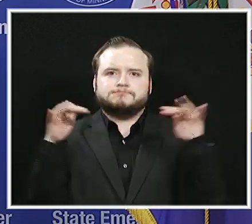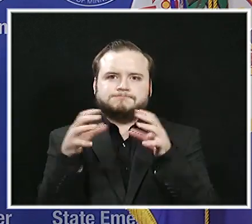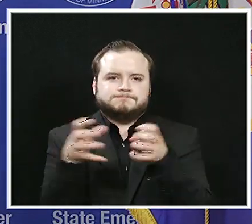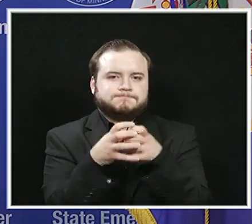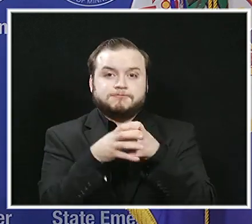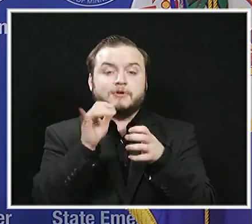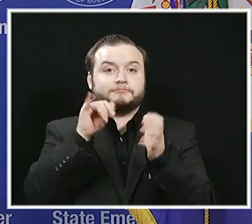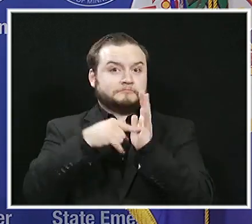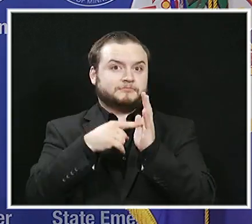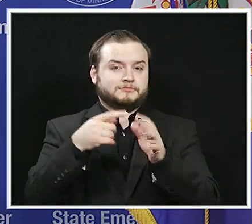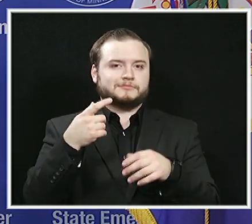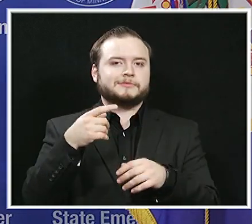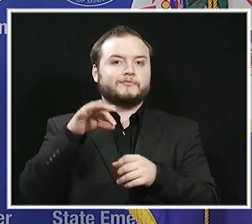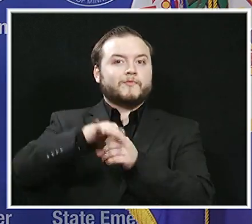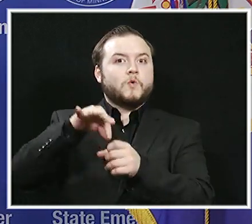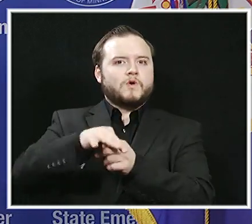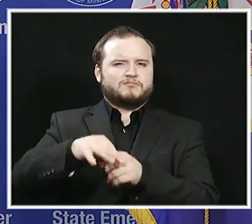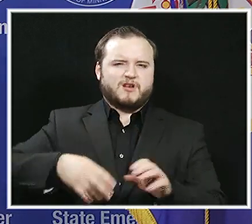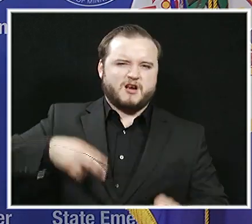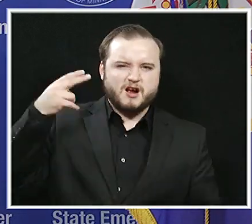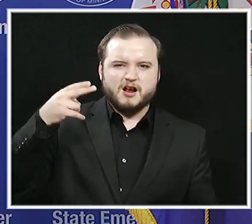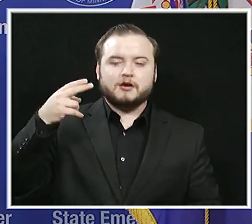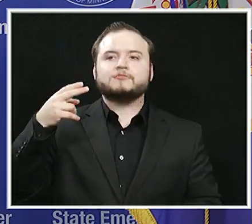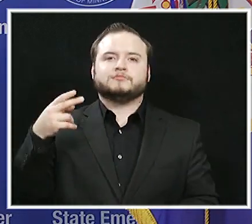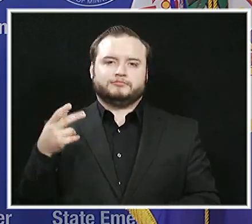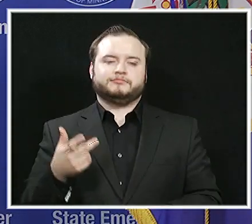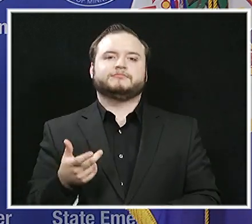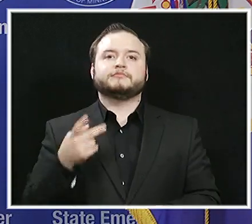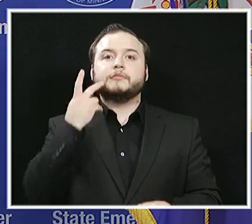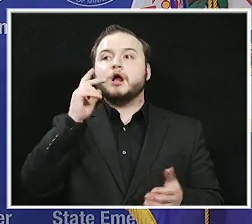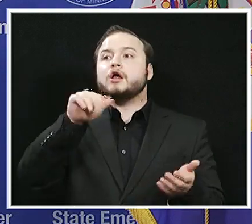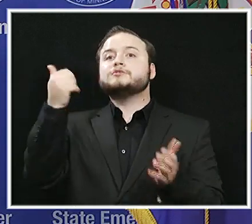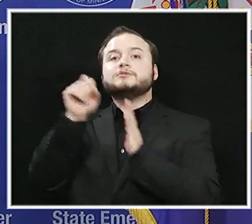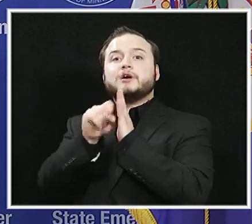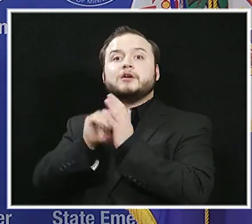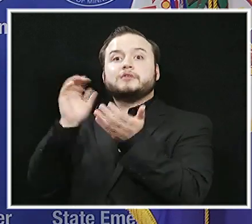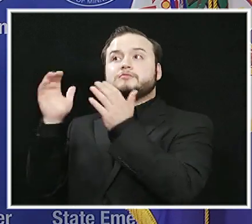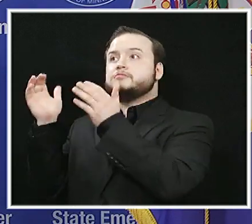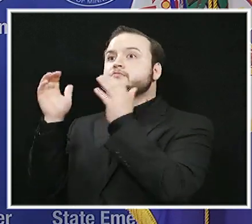manifests itself, we are always first or second in the number of people who vote. We are always first or second in